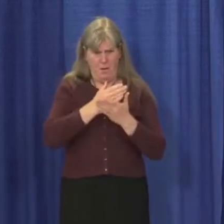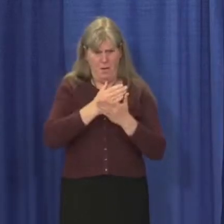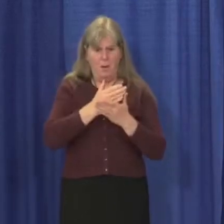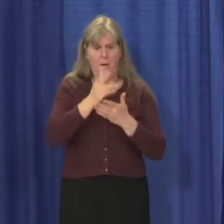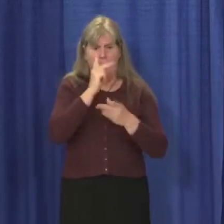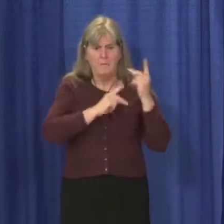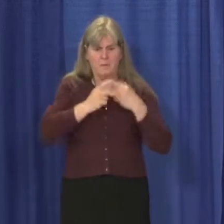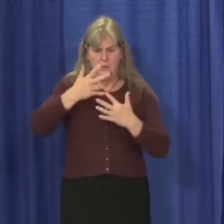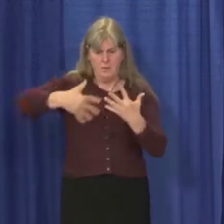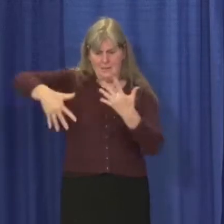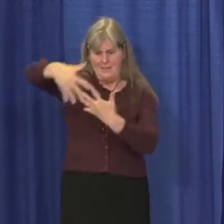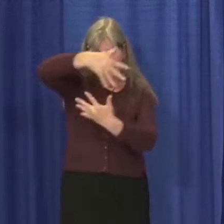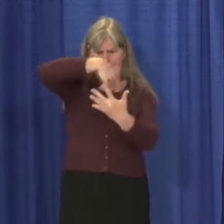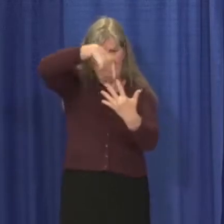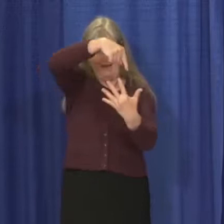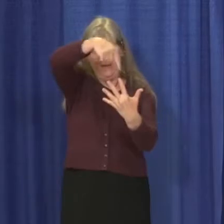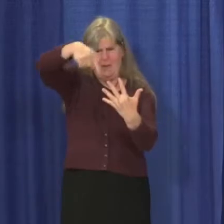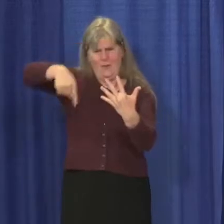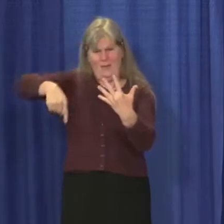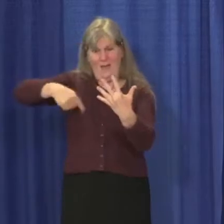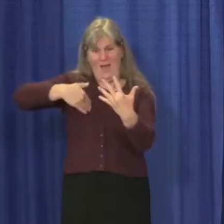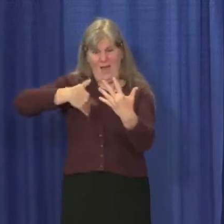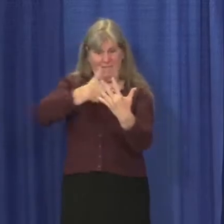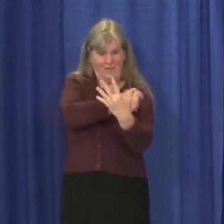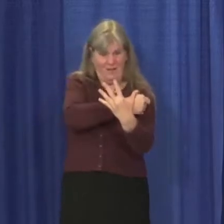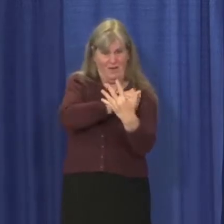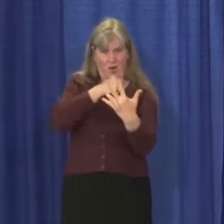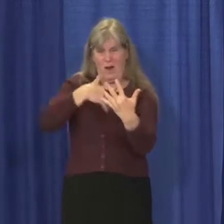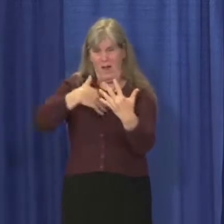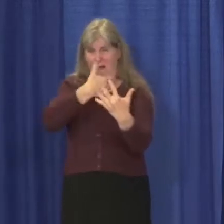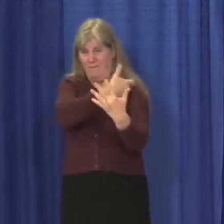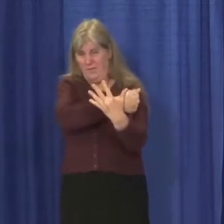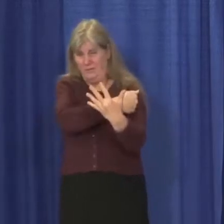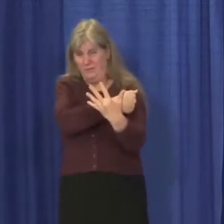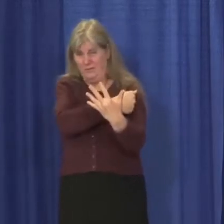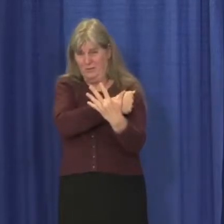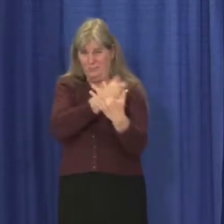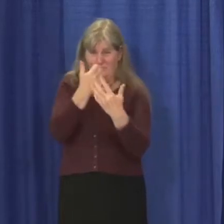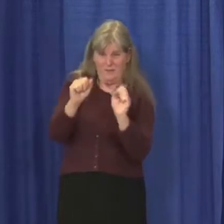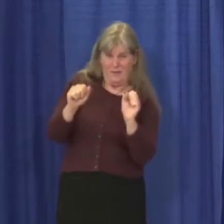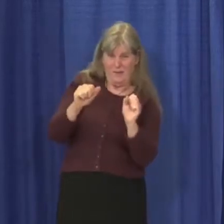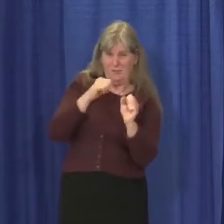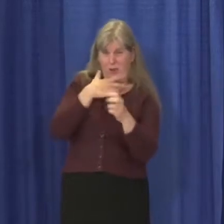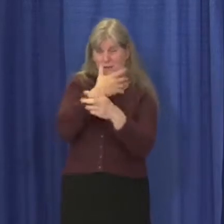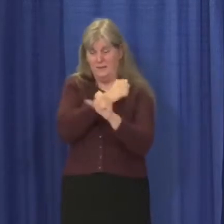mix closely with and think through those other factors that may lead us to a situation to be